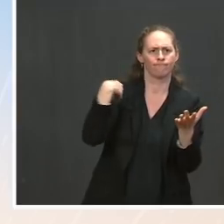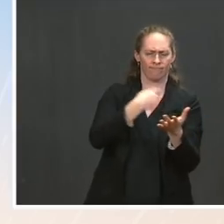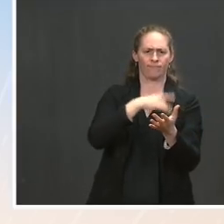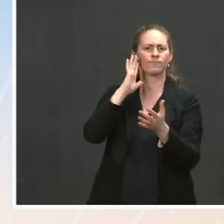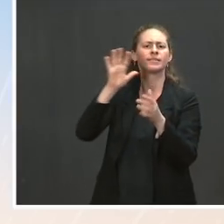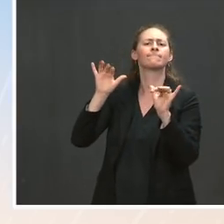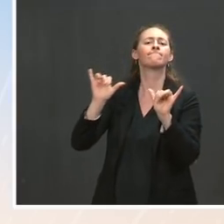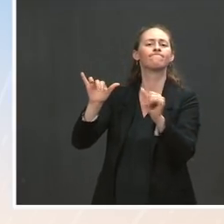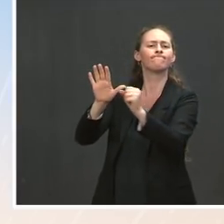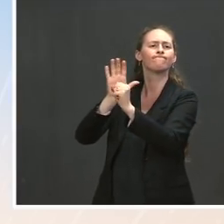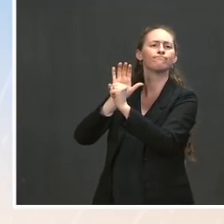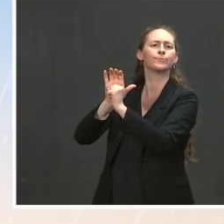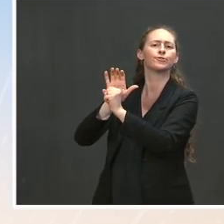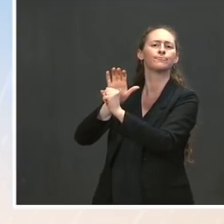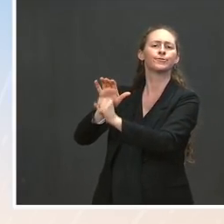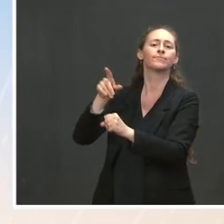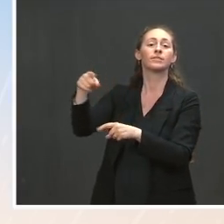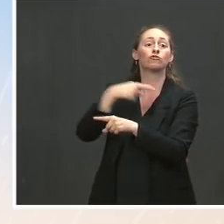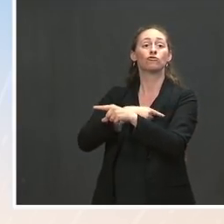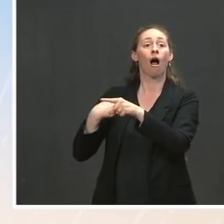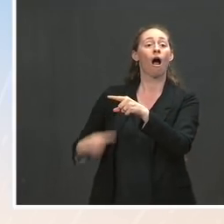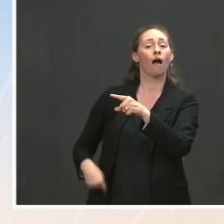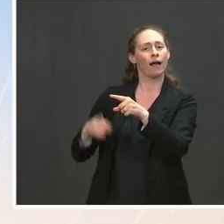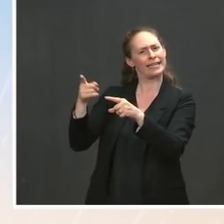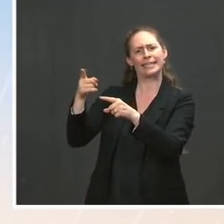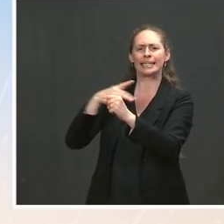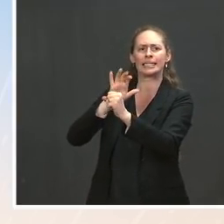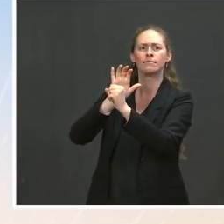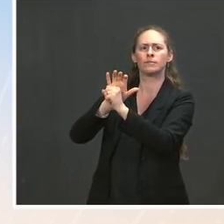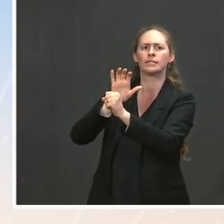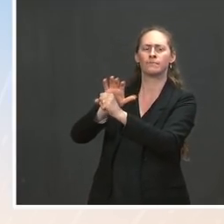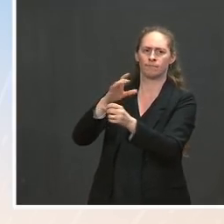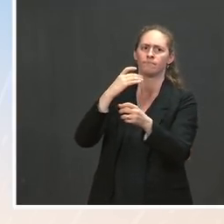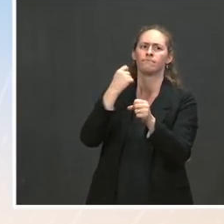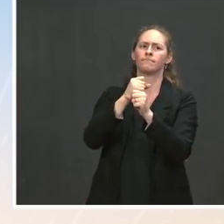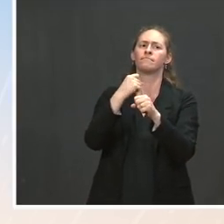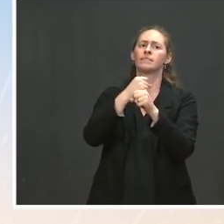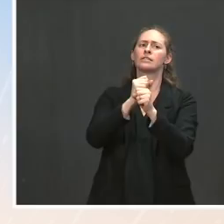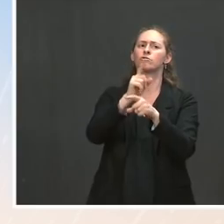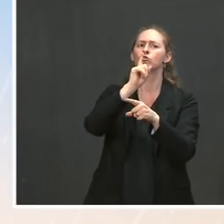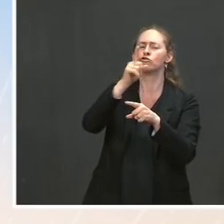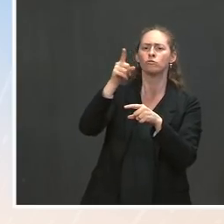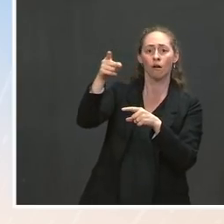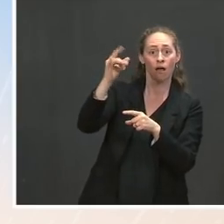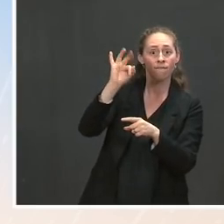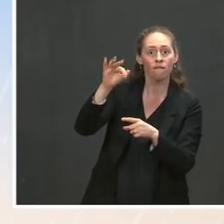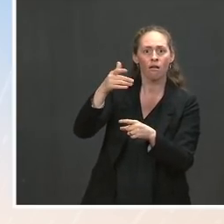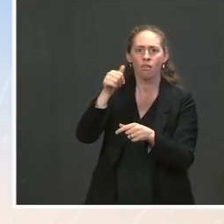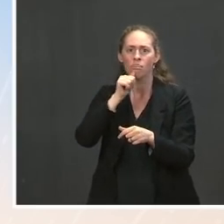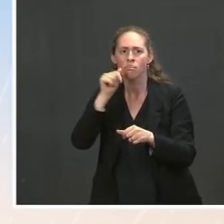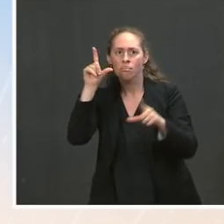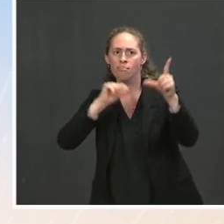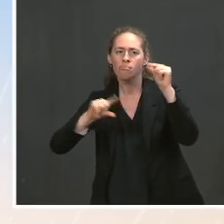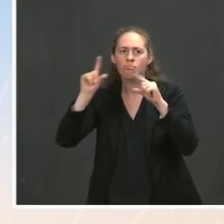to weaponize private companies. And we can convey publicly, as we are now, and of course, engage with private sector entities about these efforts.